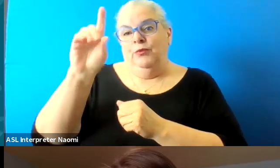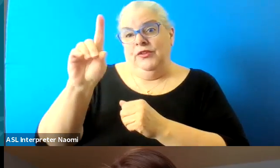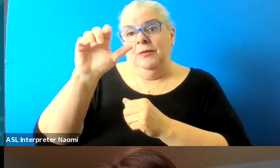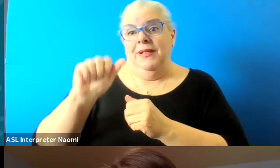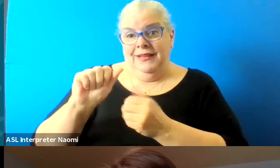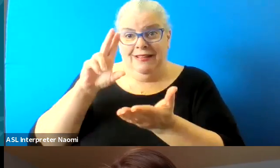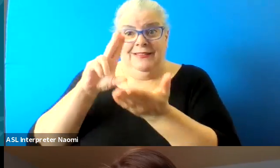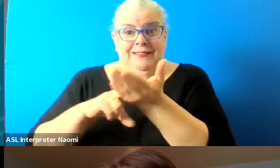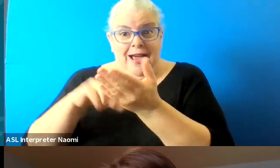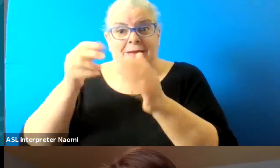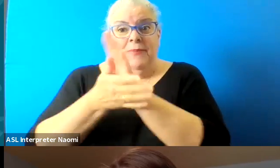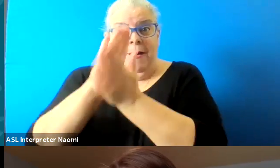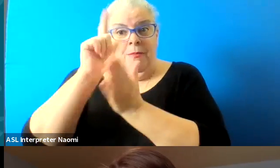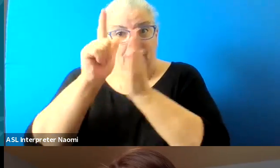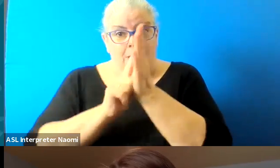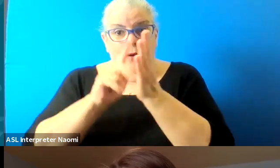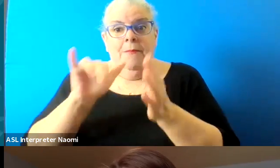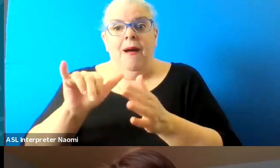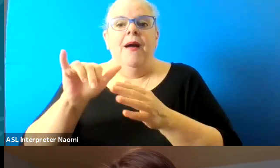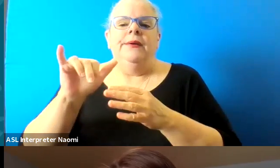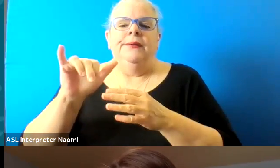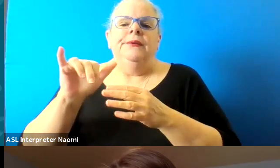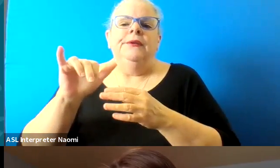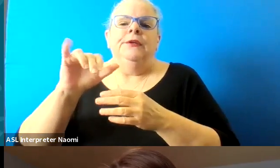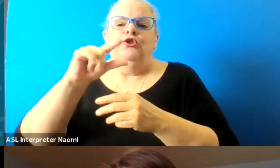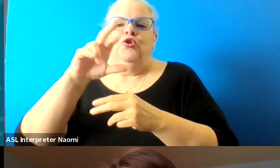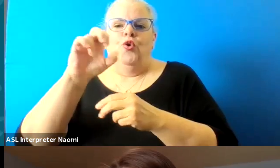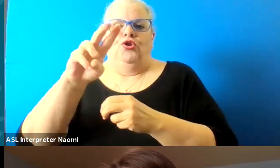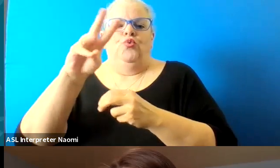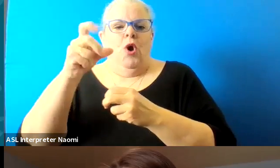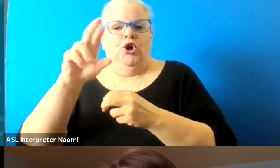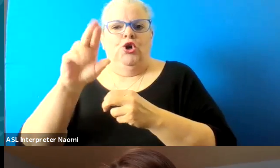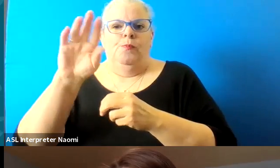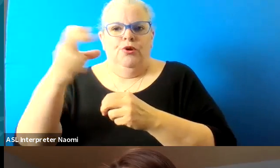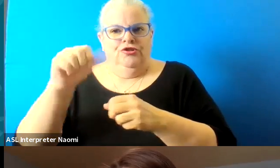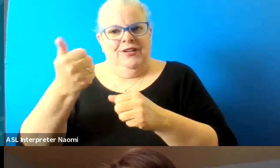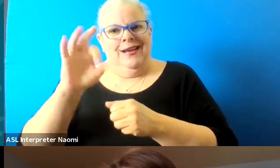by Republican George Walker Bush in 1990. After 30 years,